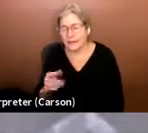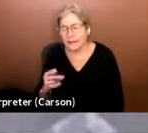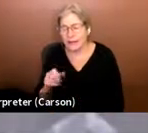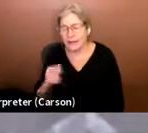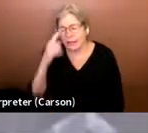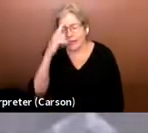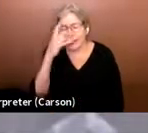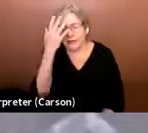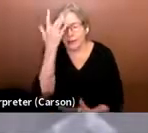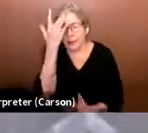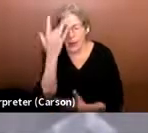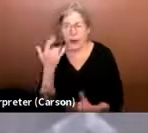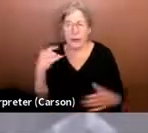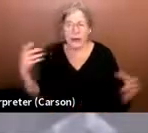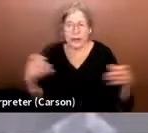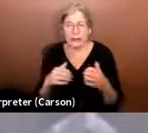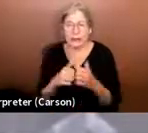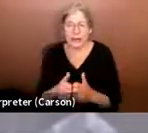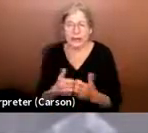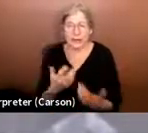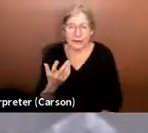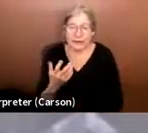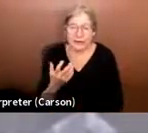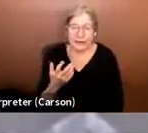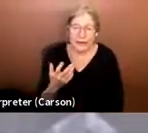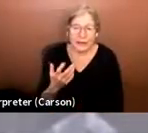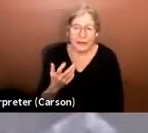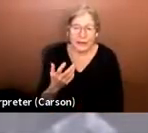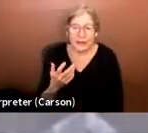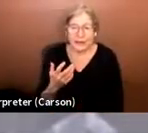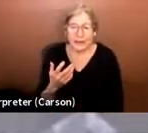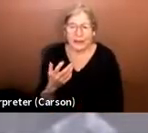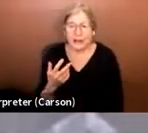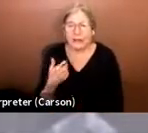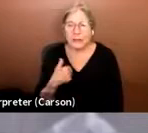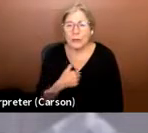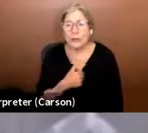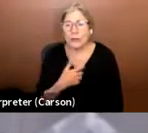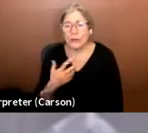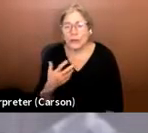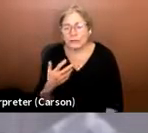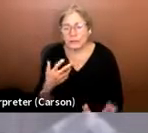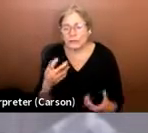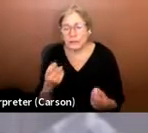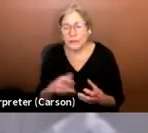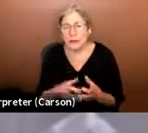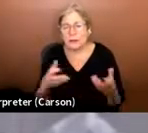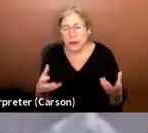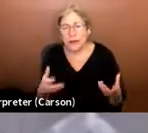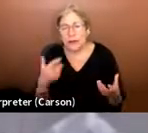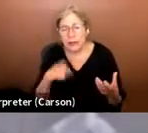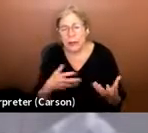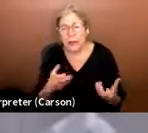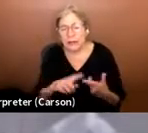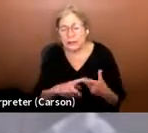the response to the first one wanted us to do much more is to really raise awareness. I